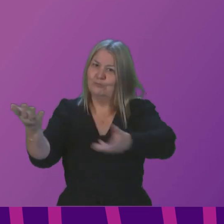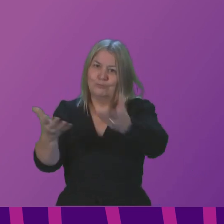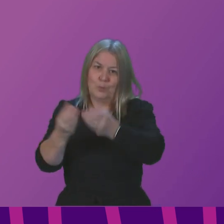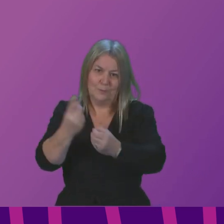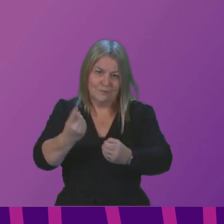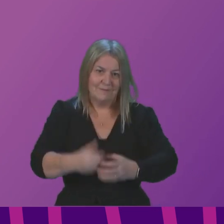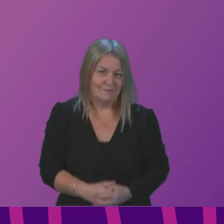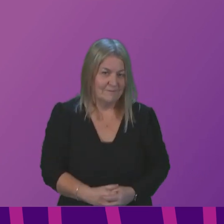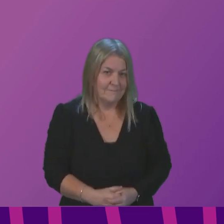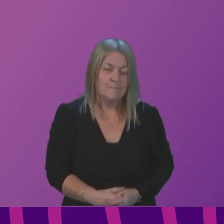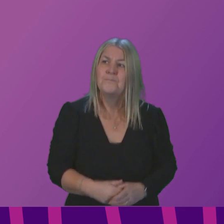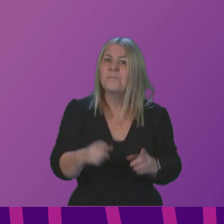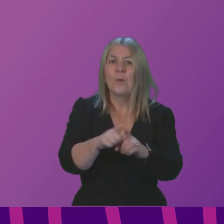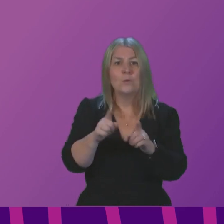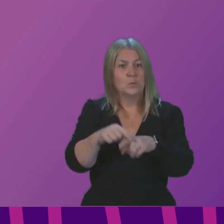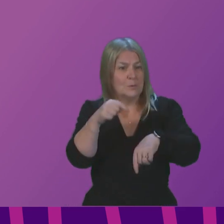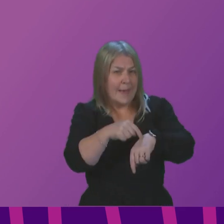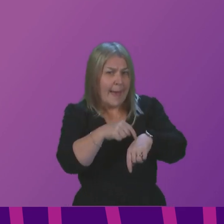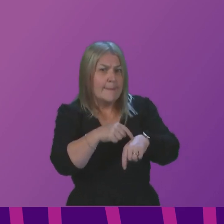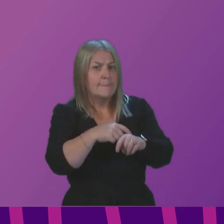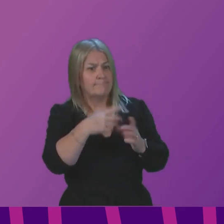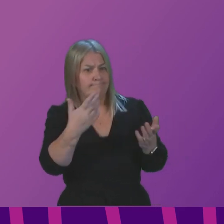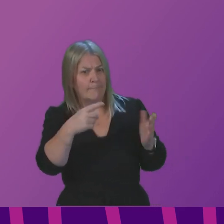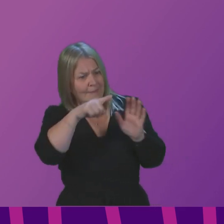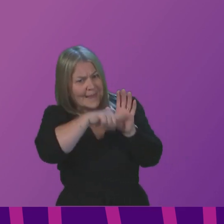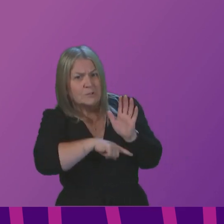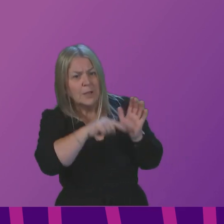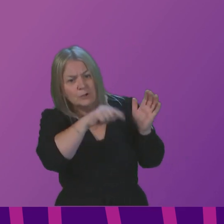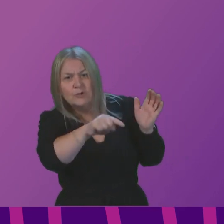We are happy to engage about the timing of legislation on rent controls. The Parliament